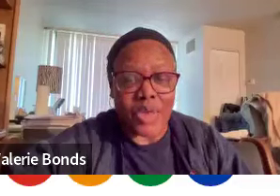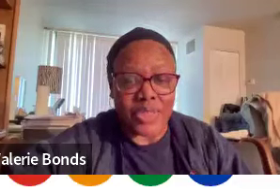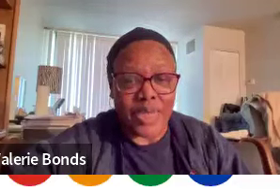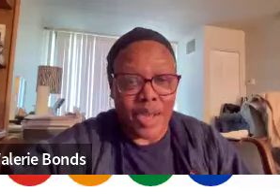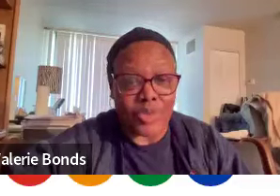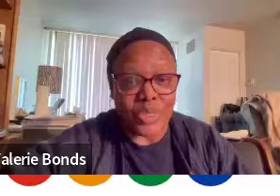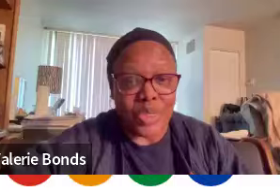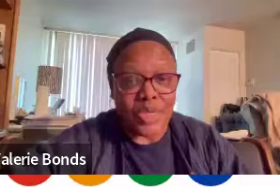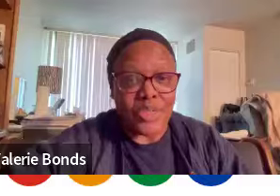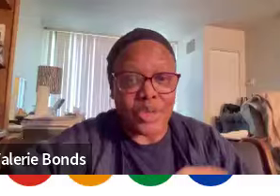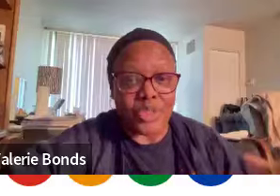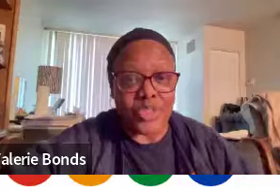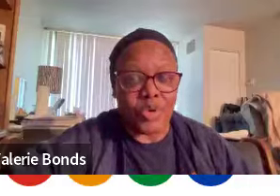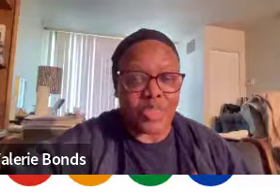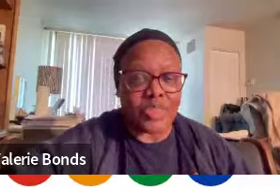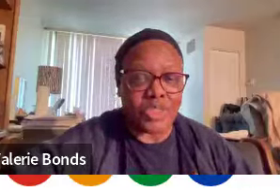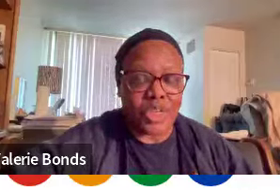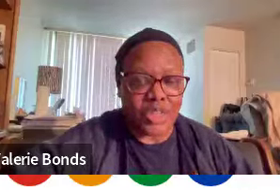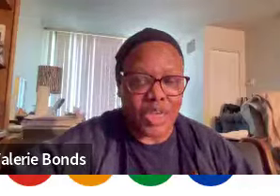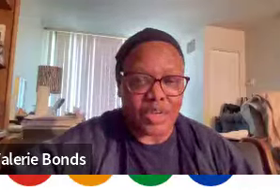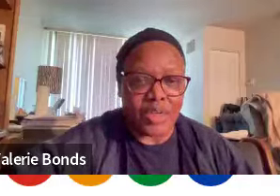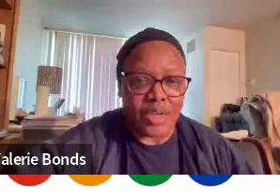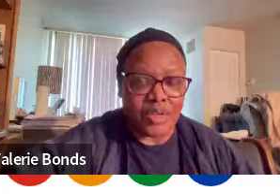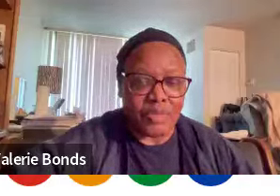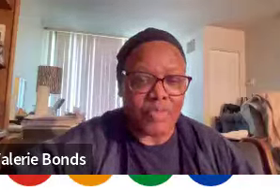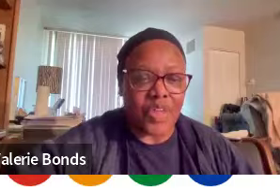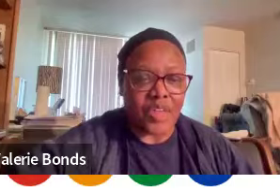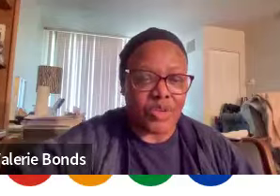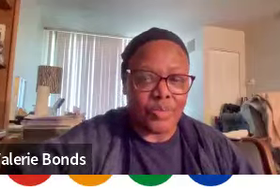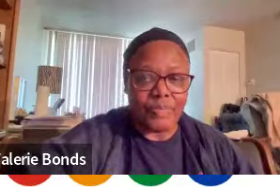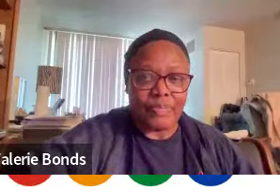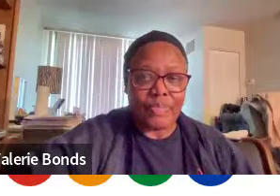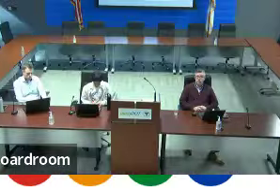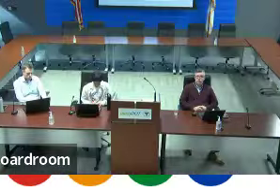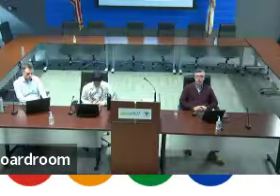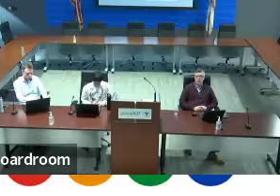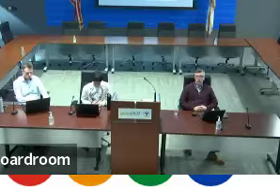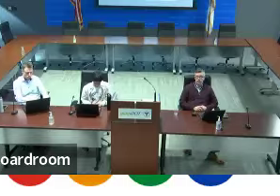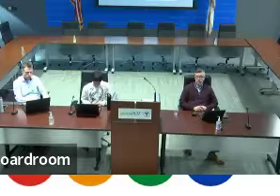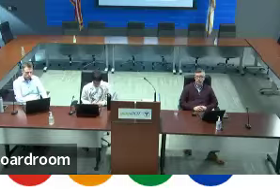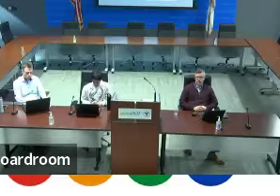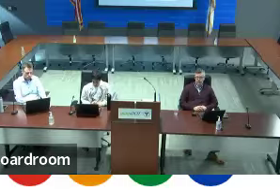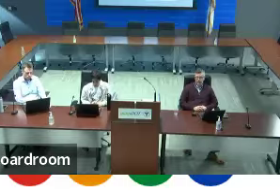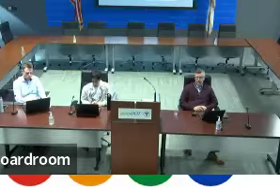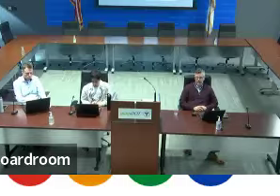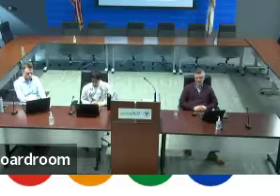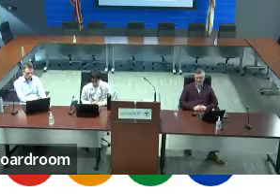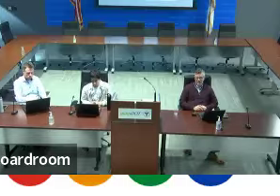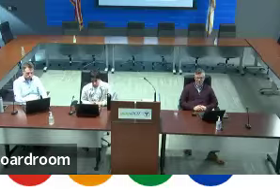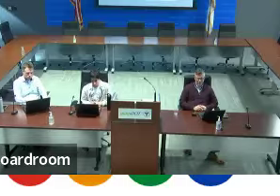LESS GROCERIES. FOR ELDERLY PEOPLE, WE BUY IN BULK BECAUSE IT IS HARD TO GET OUT. JUST WANTED TO SHARE THAT AND